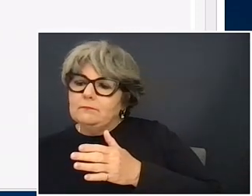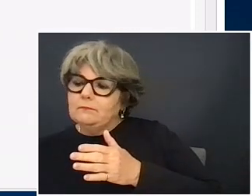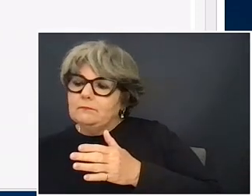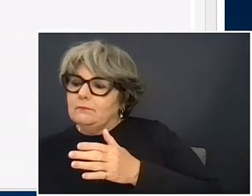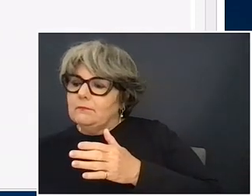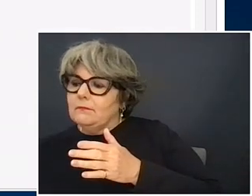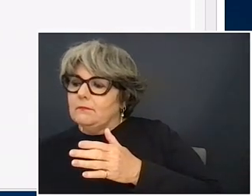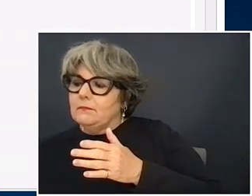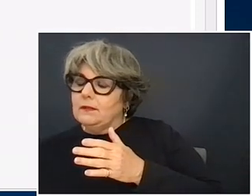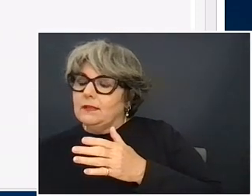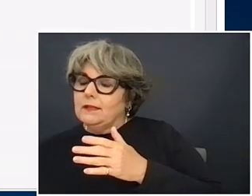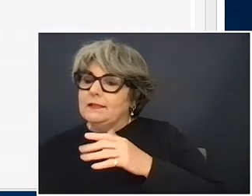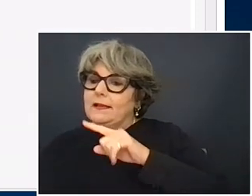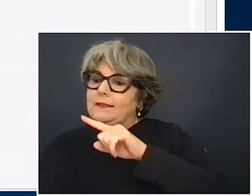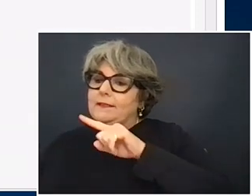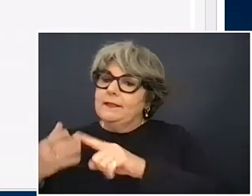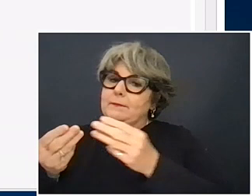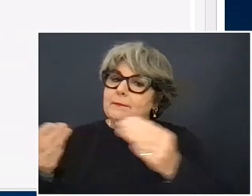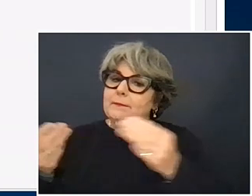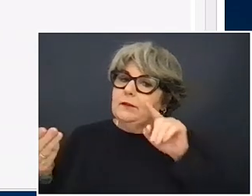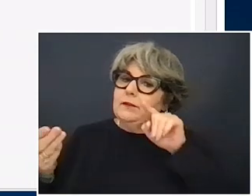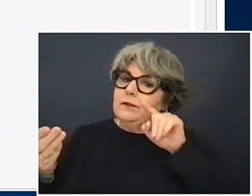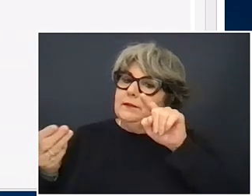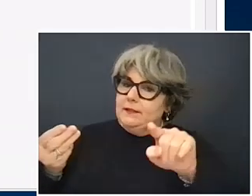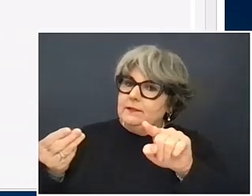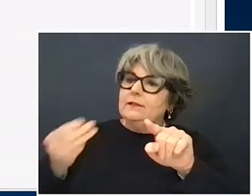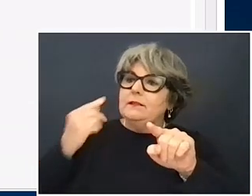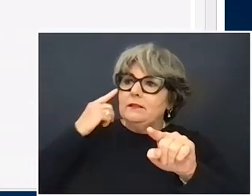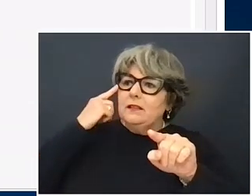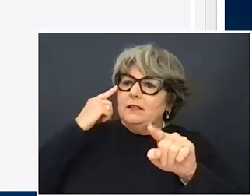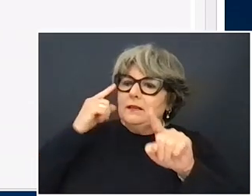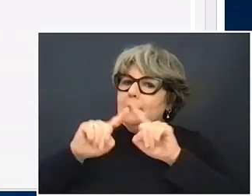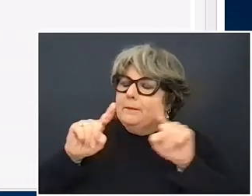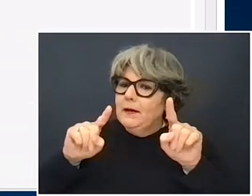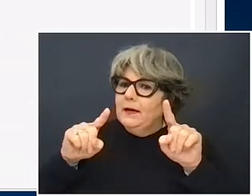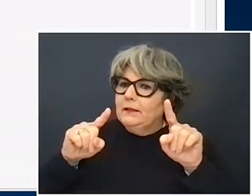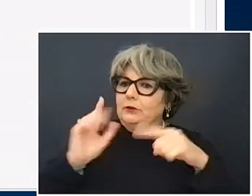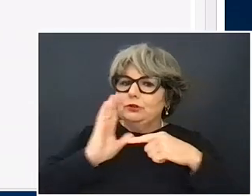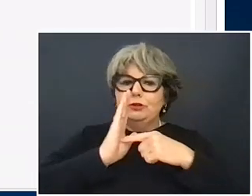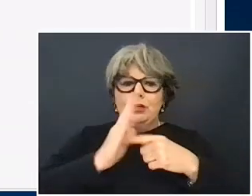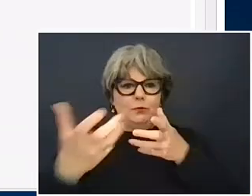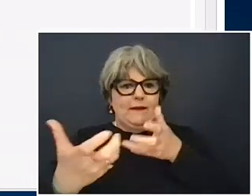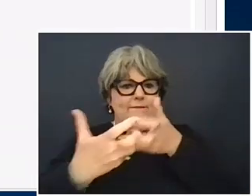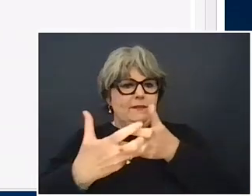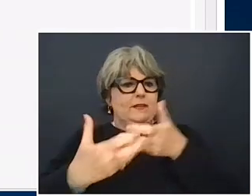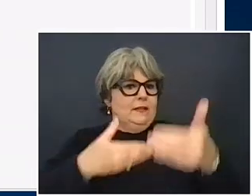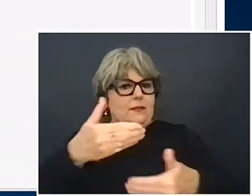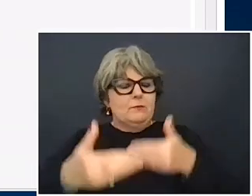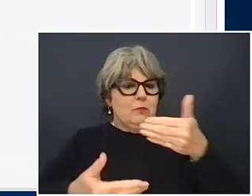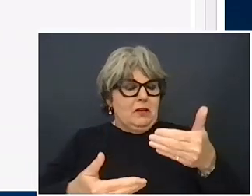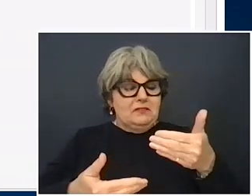are, and that's what's contained there, and that's where they fit in the process. I think that would be much more helpful